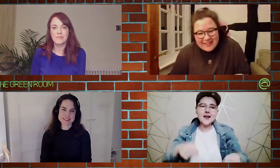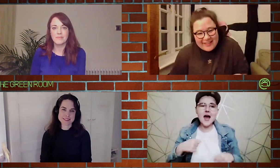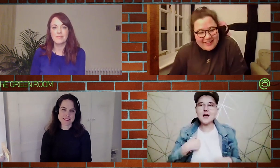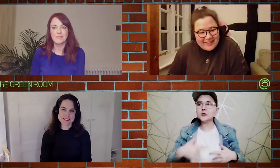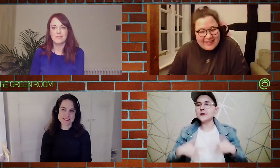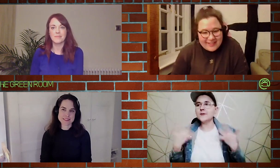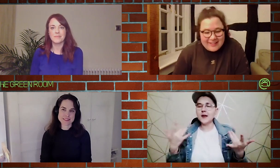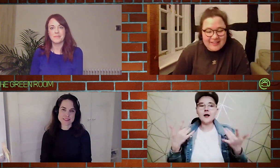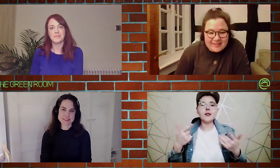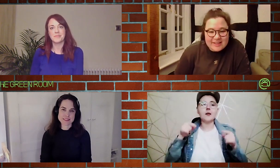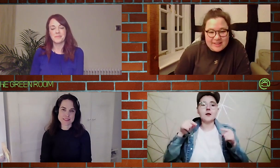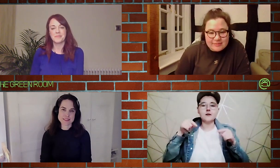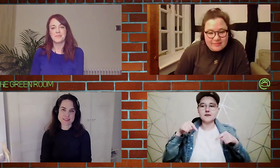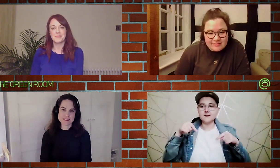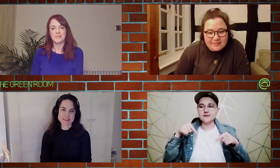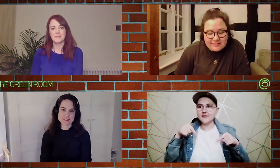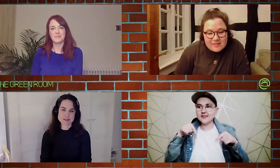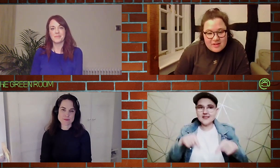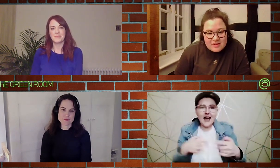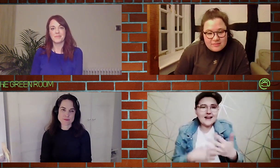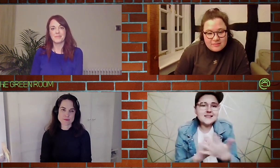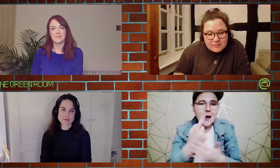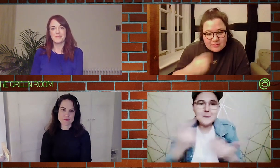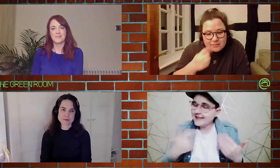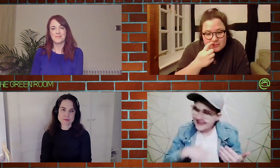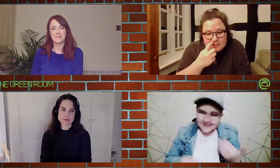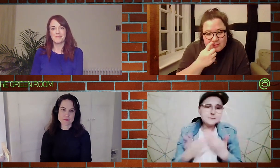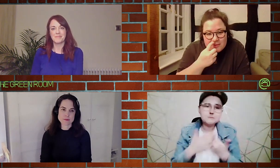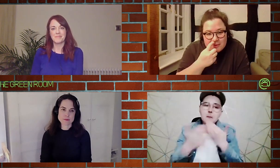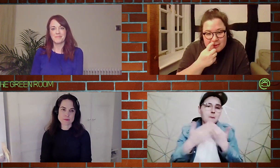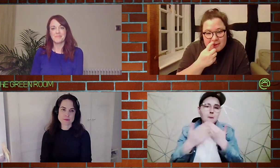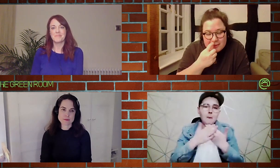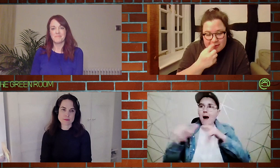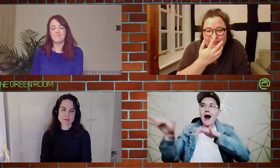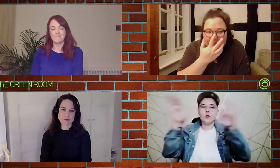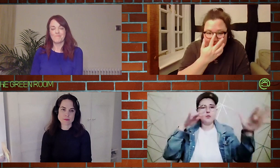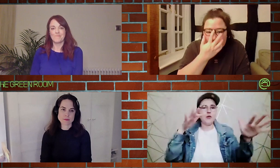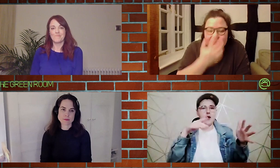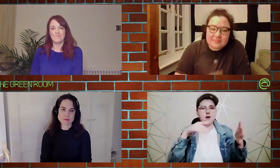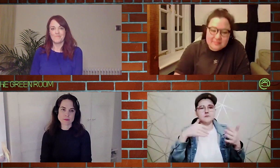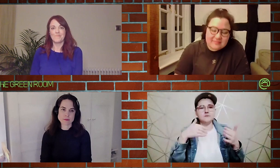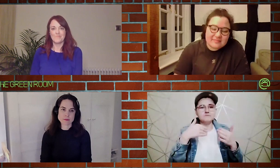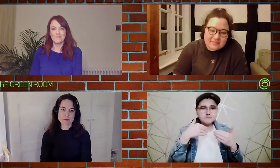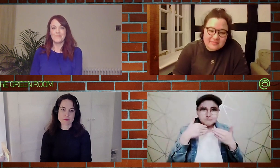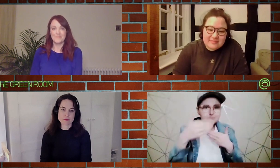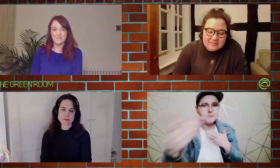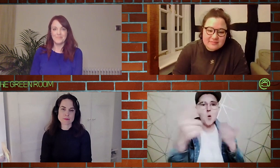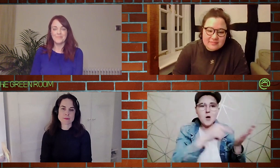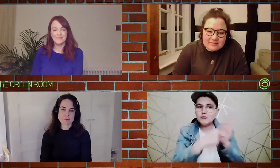I am fine. I'm great and I needed that. I really needed it to happen. But we need more